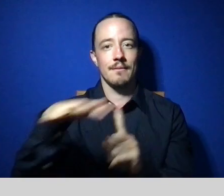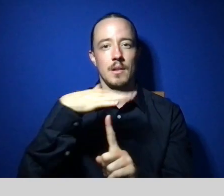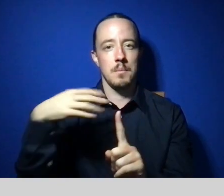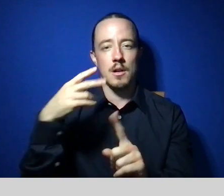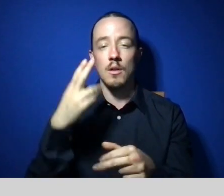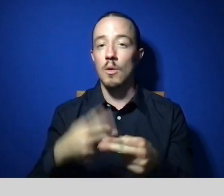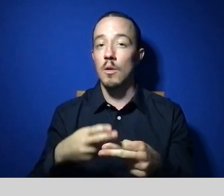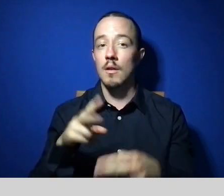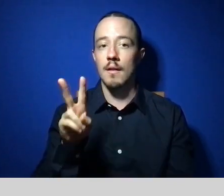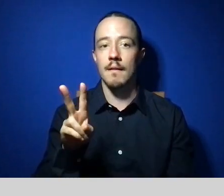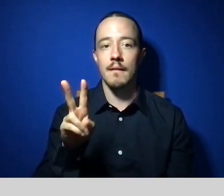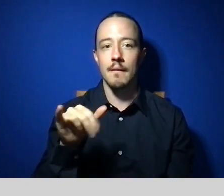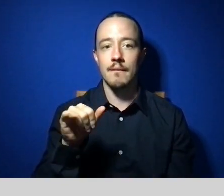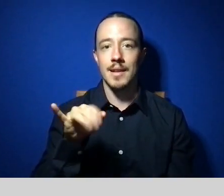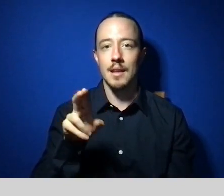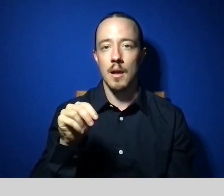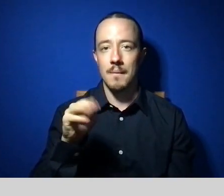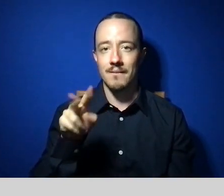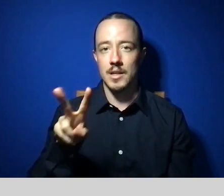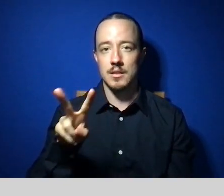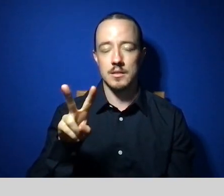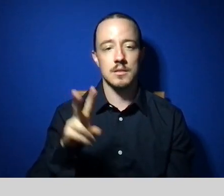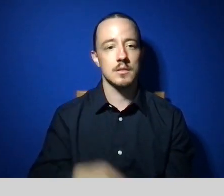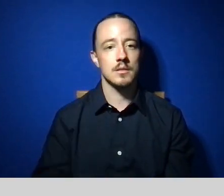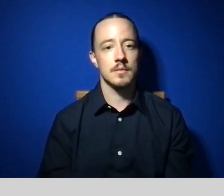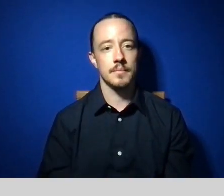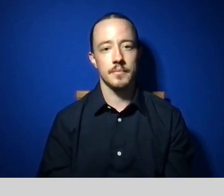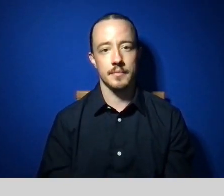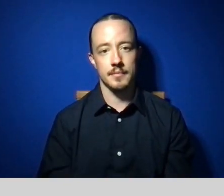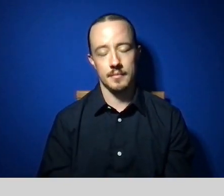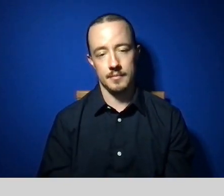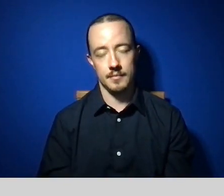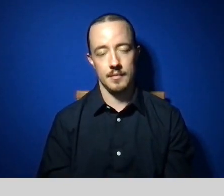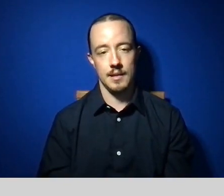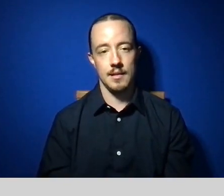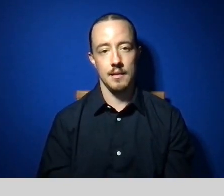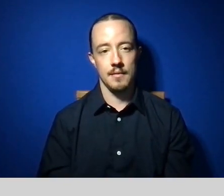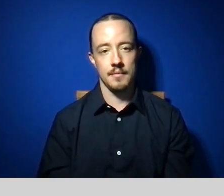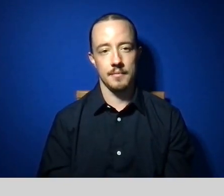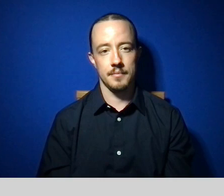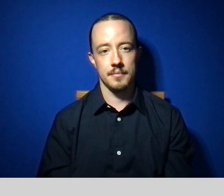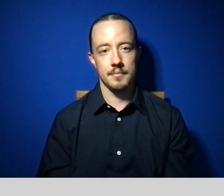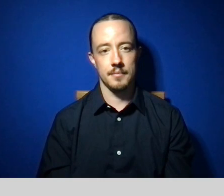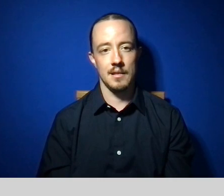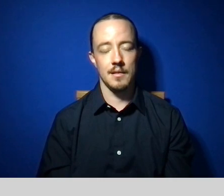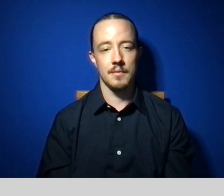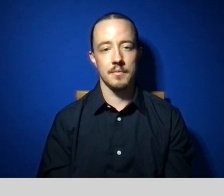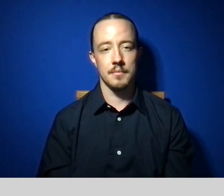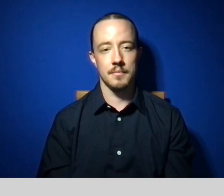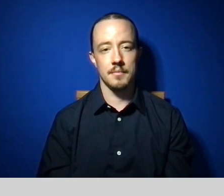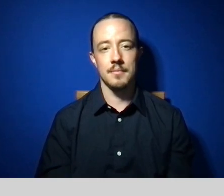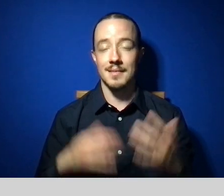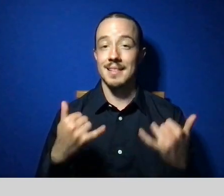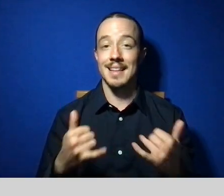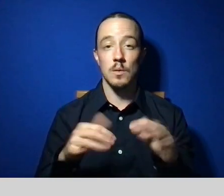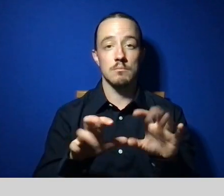I'll do source venv/bin/activate to activate it. And I'm going to type pip installe -e,